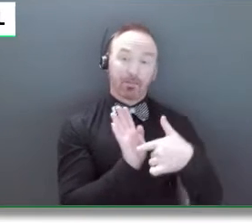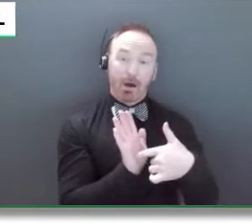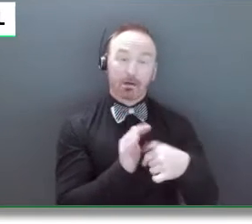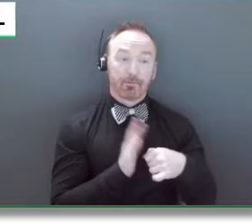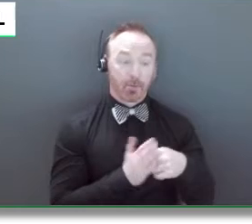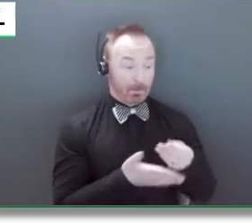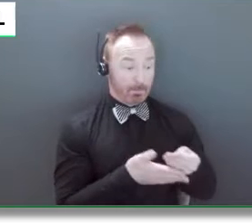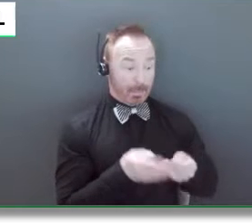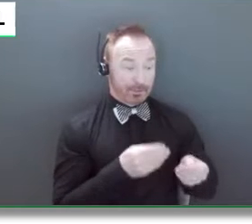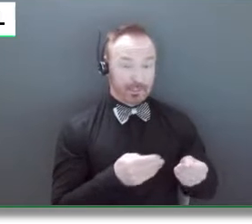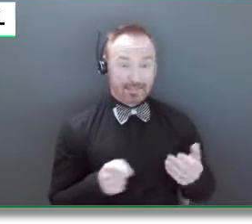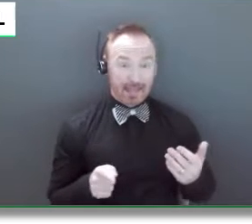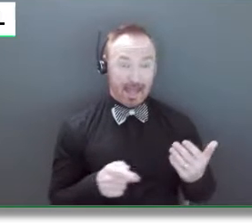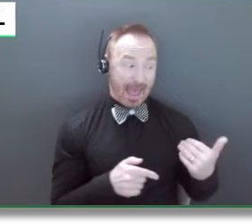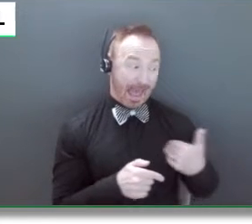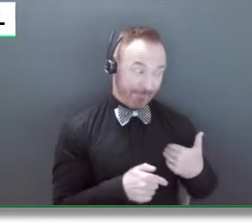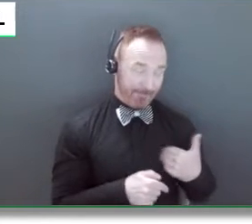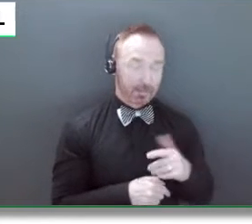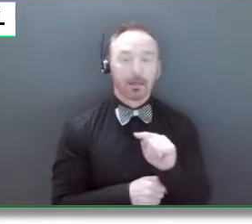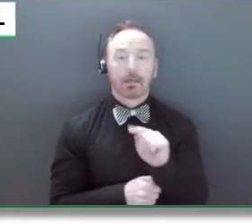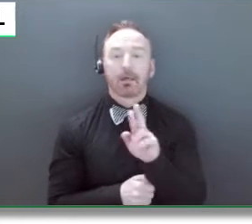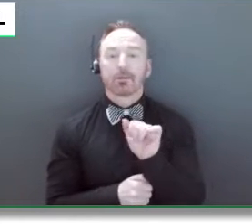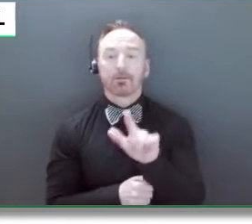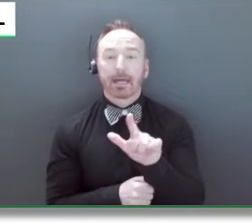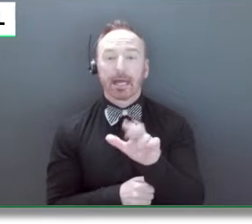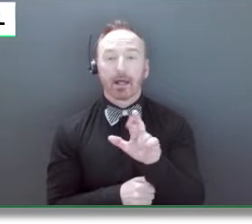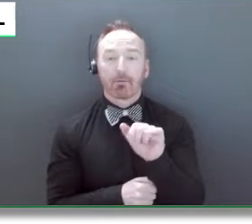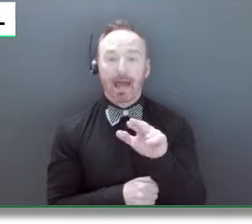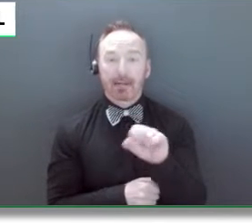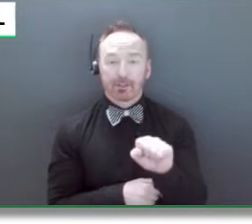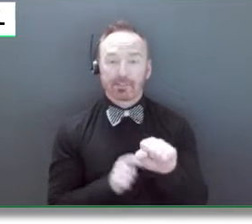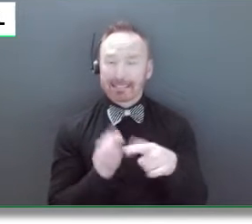trail riders is an example which is a very useful tool but doesn't offer the